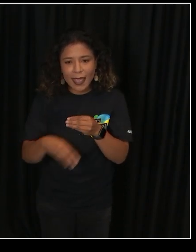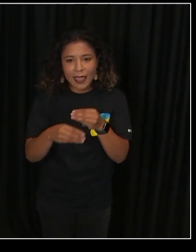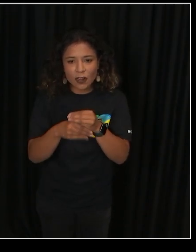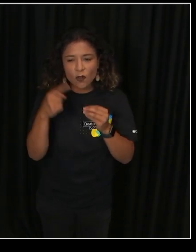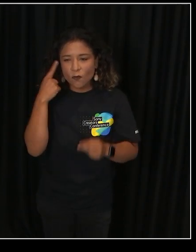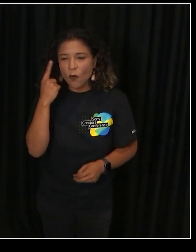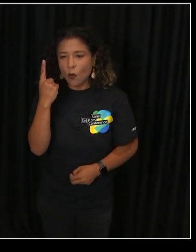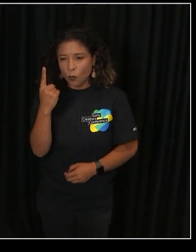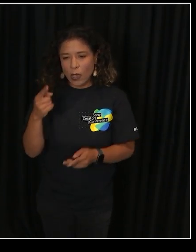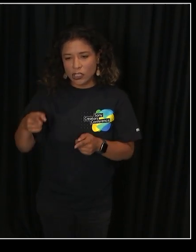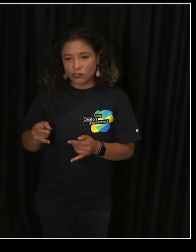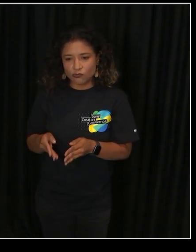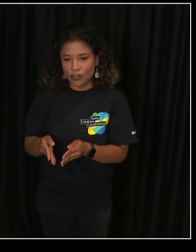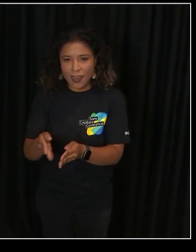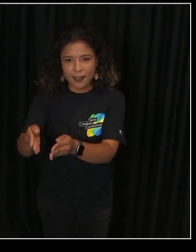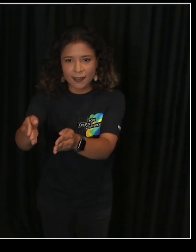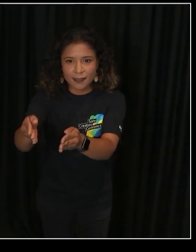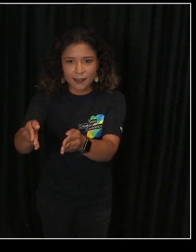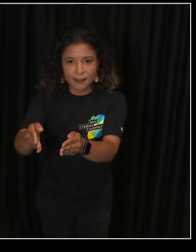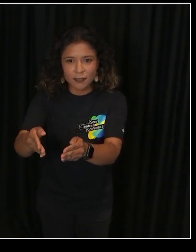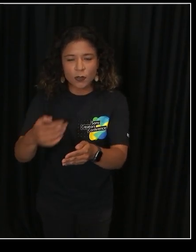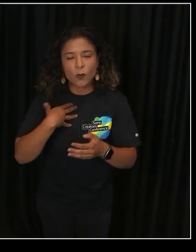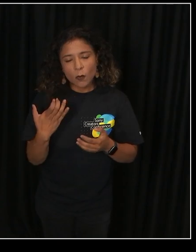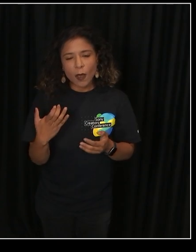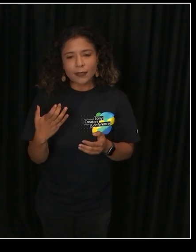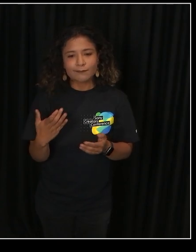And again, discourage certain kinds of collisions more heavily.